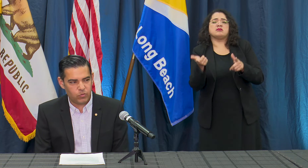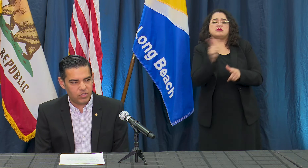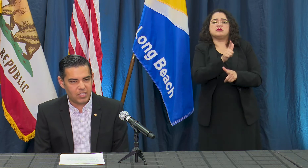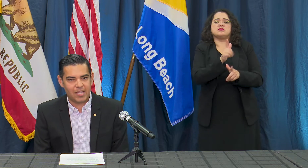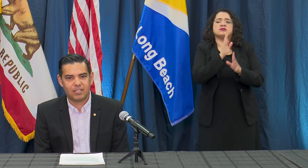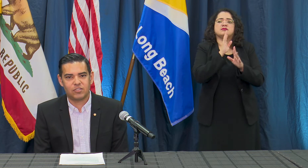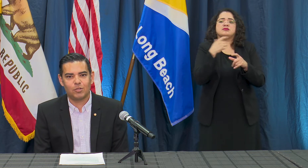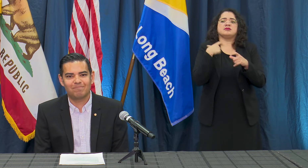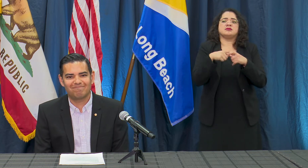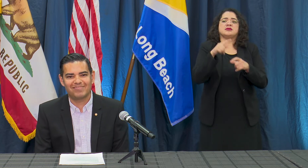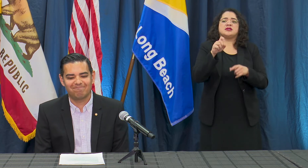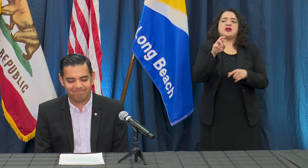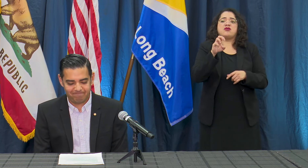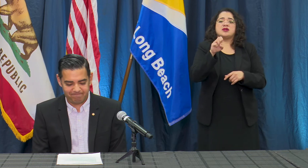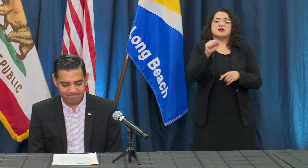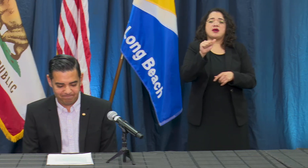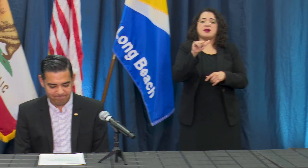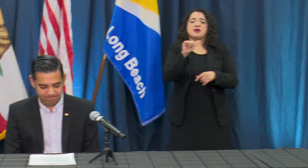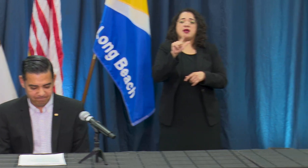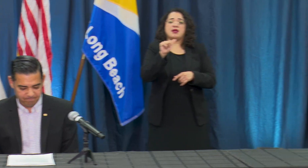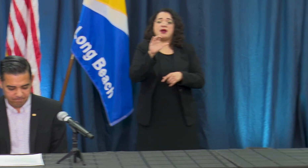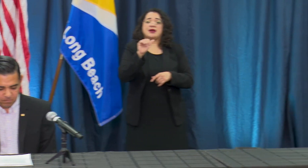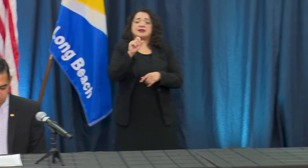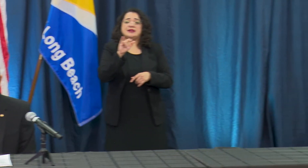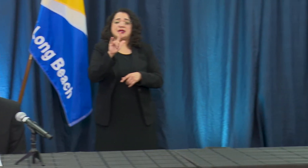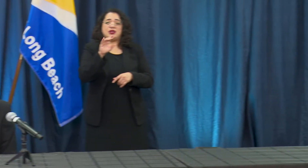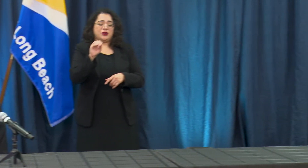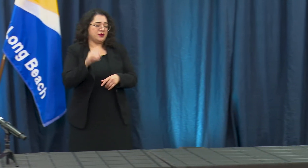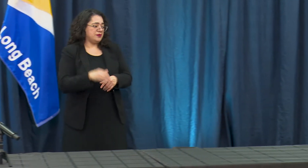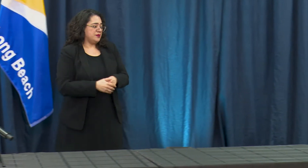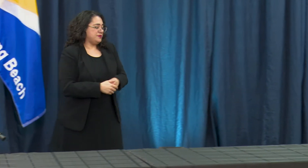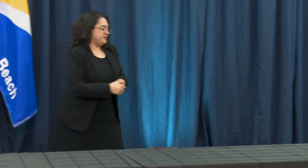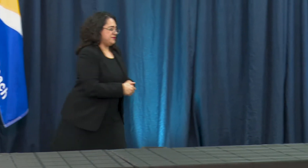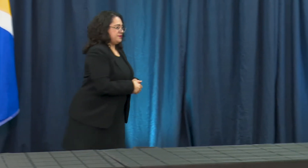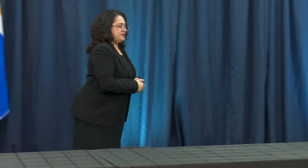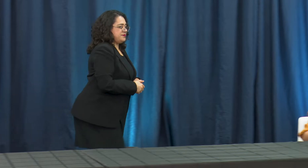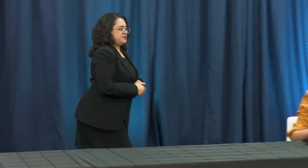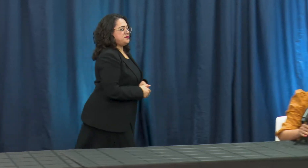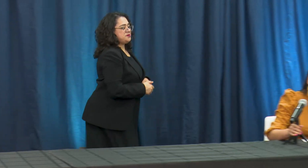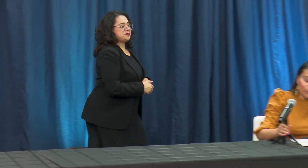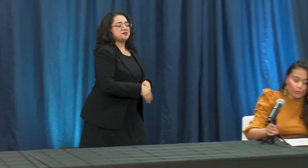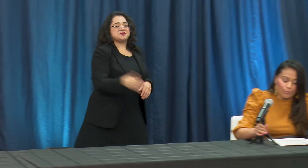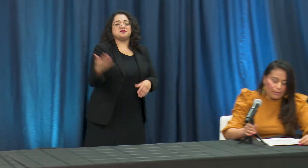Teresa Ayala Castillo. classes alcalde muy buenas tardes oh yes el Ojo de Mayo